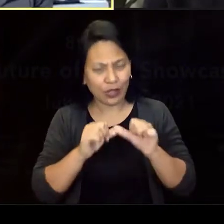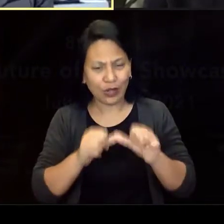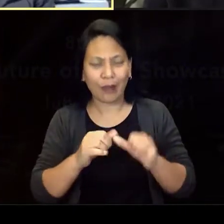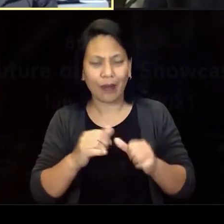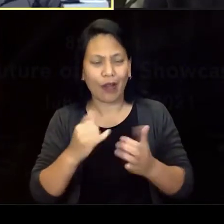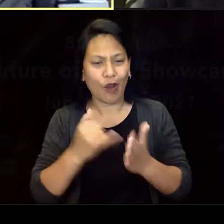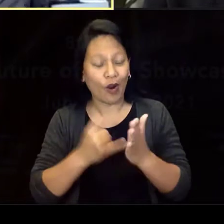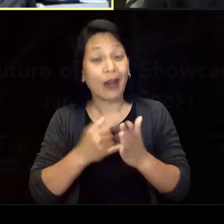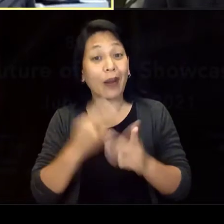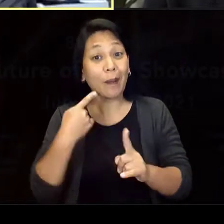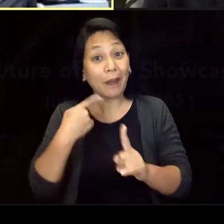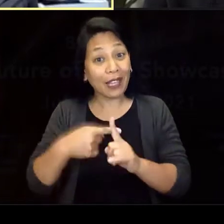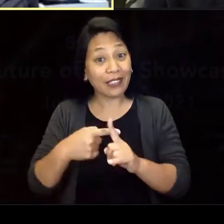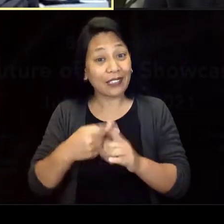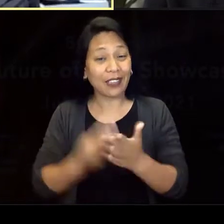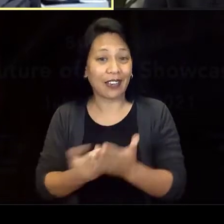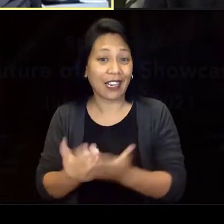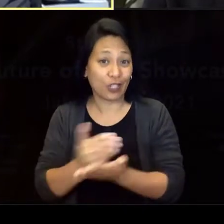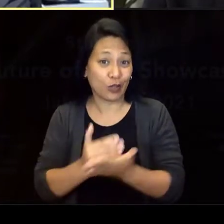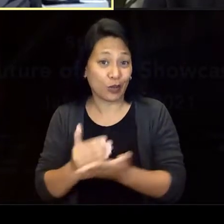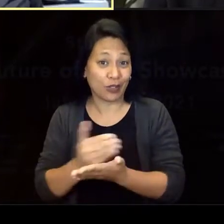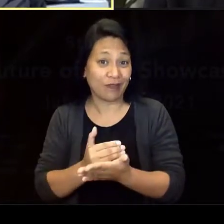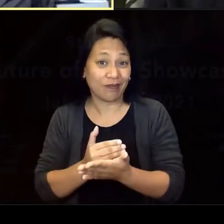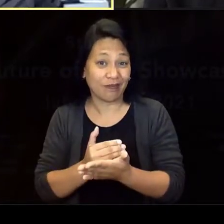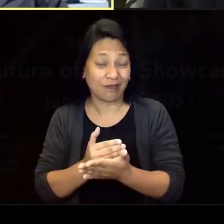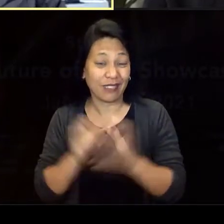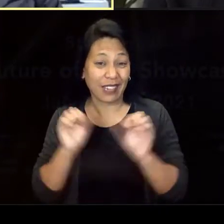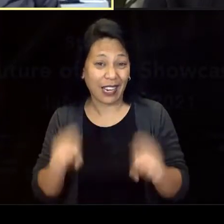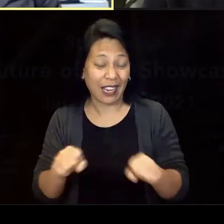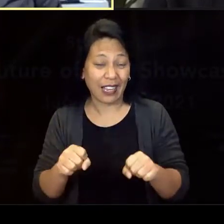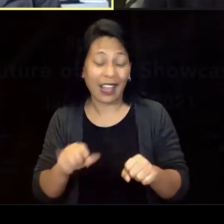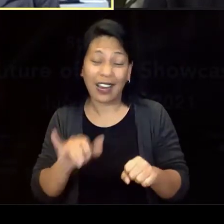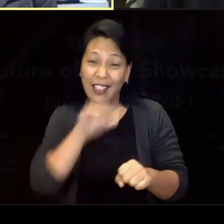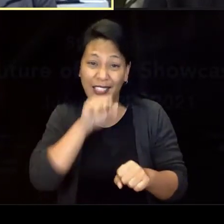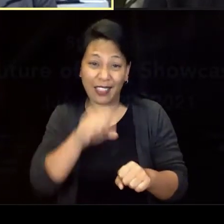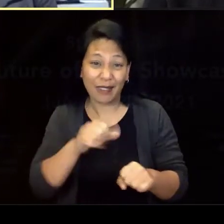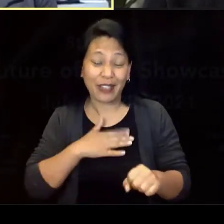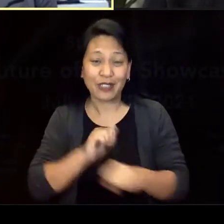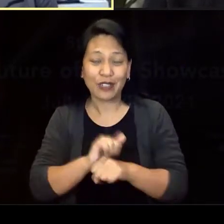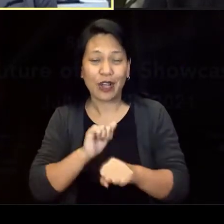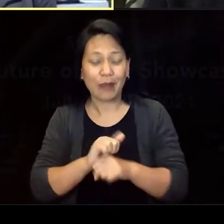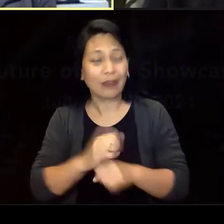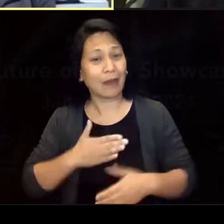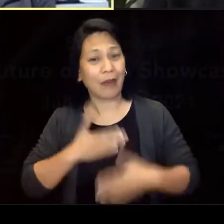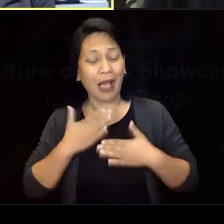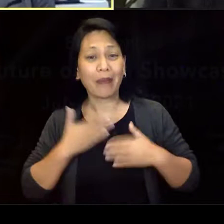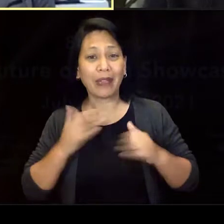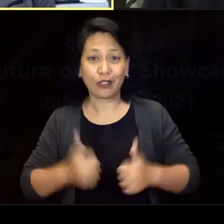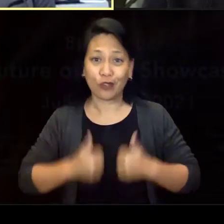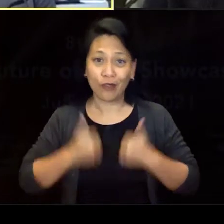I think it's like such a fun job and I love doing it. So I'm glad to be able to make a living off of it.